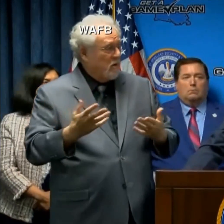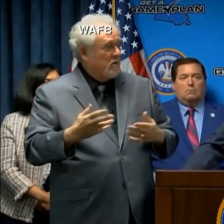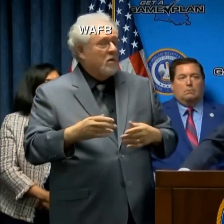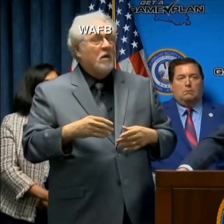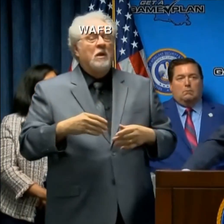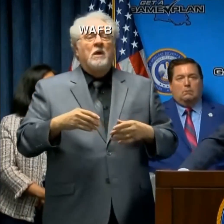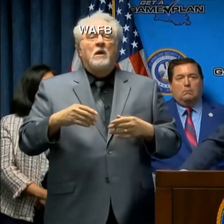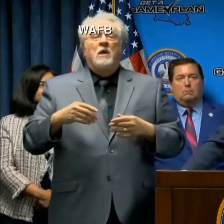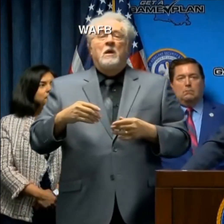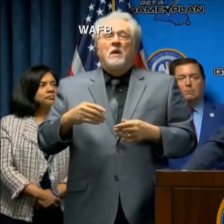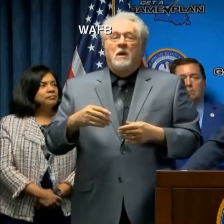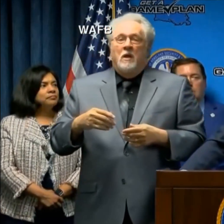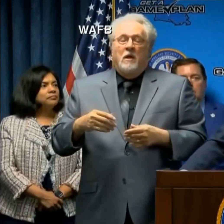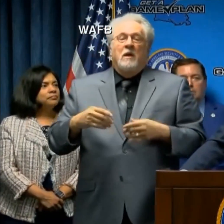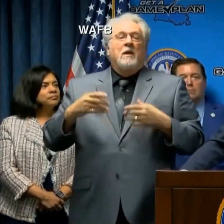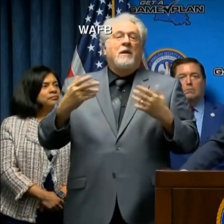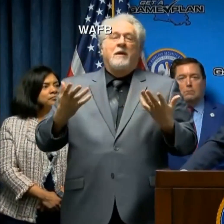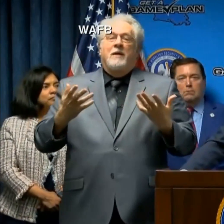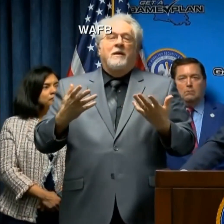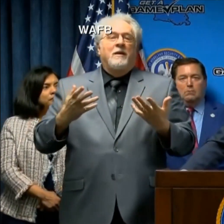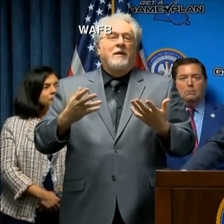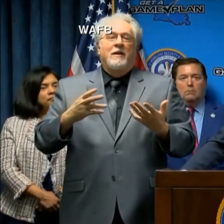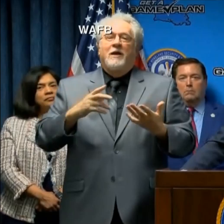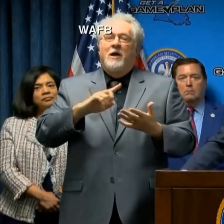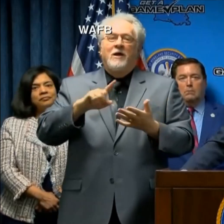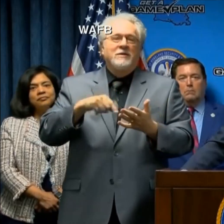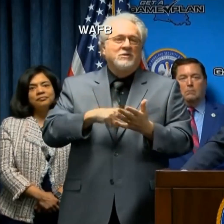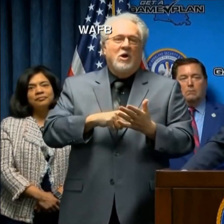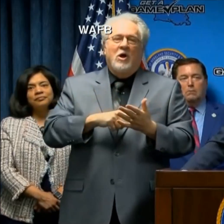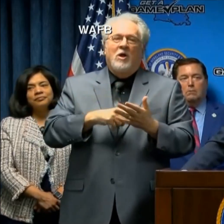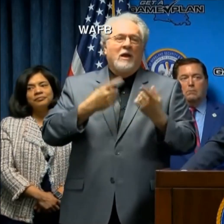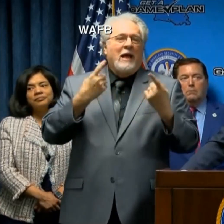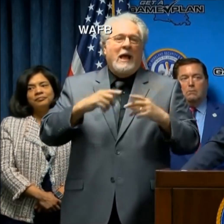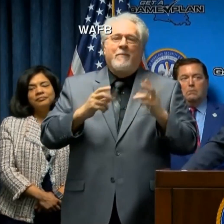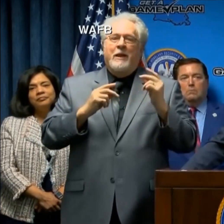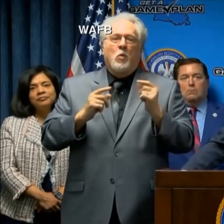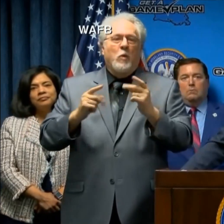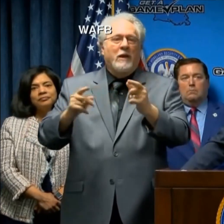you know this is all flu that's happening quickly these are the things